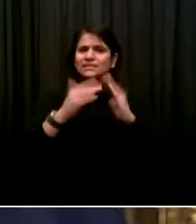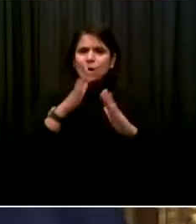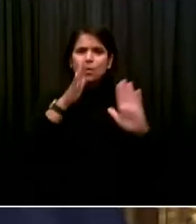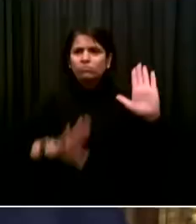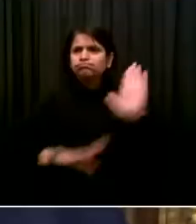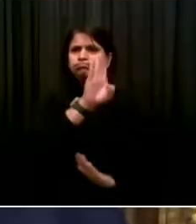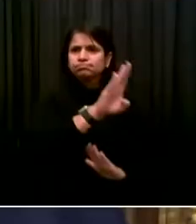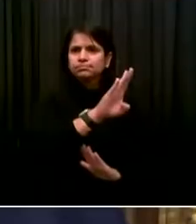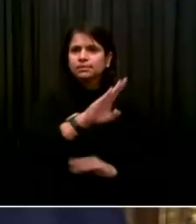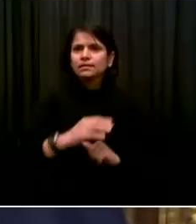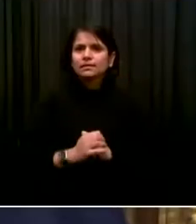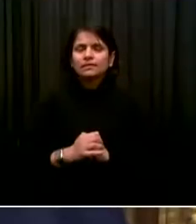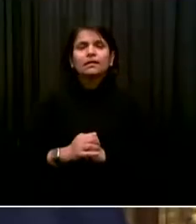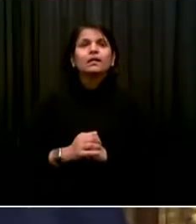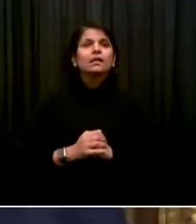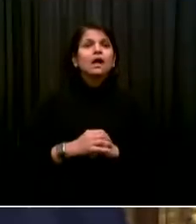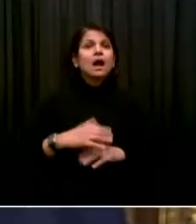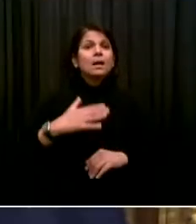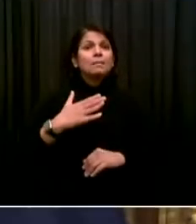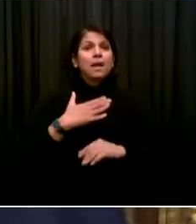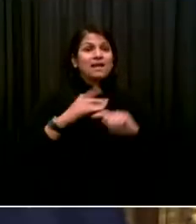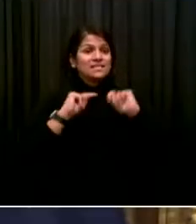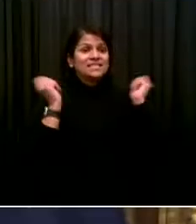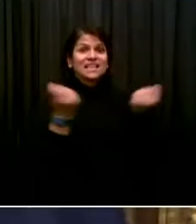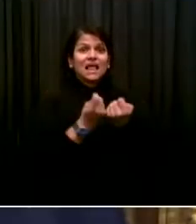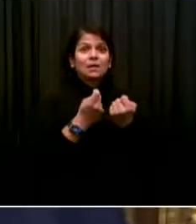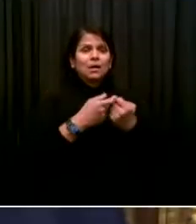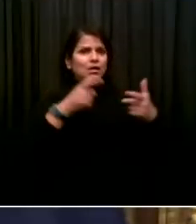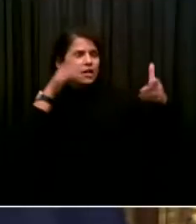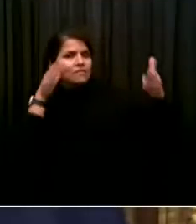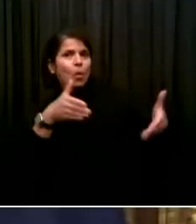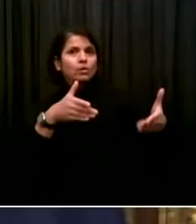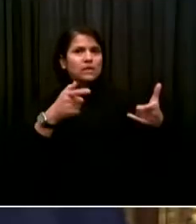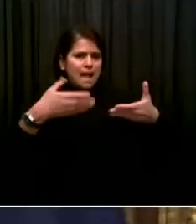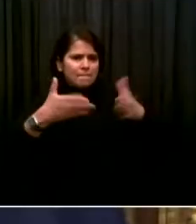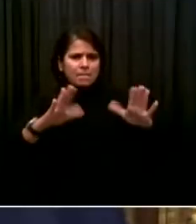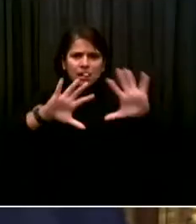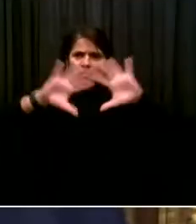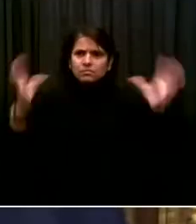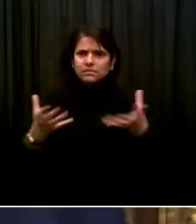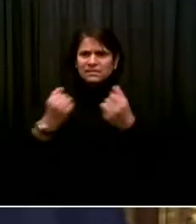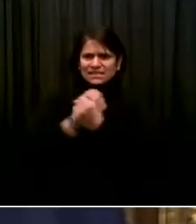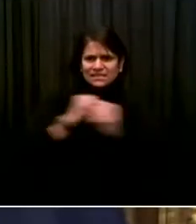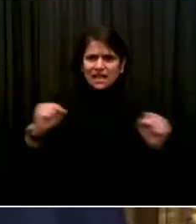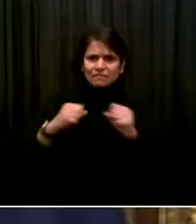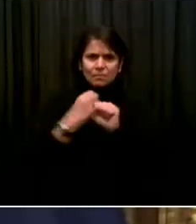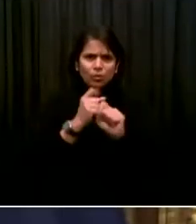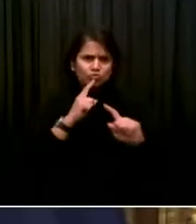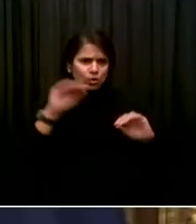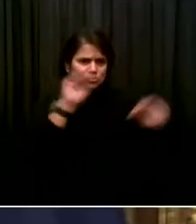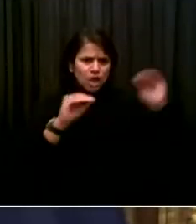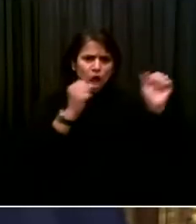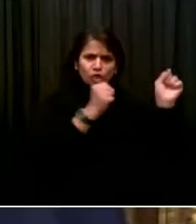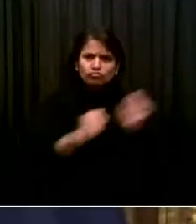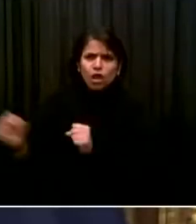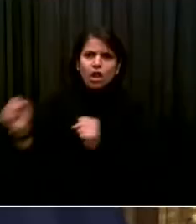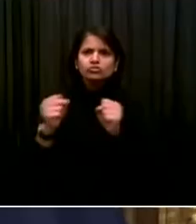SINCE THE MOMENT I DECLARED MY NDCAIDACY OUR TEAM HAS BEEN WORKING ON THIS PUBLIC SAFETY